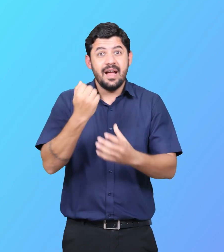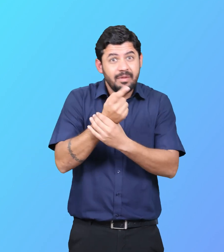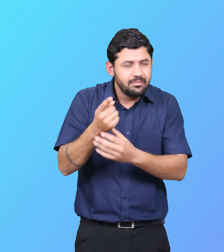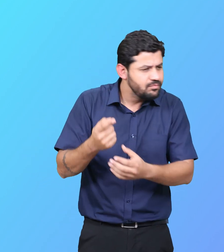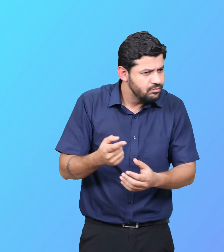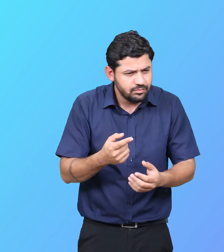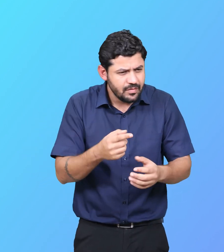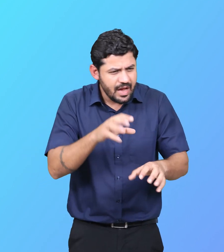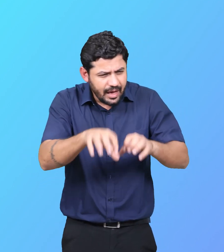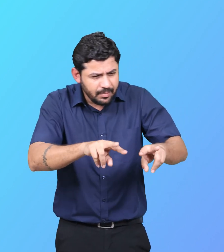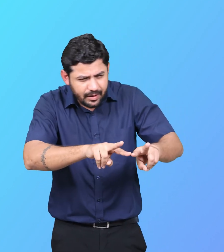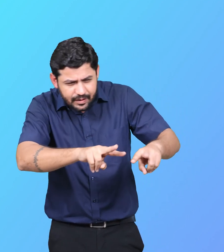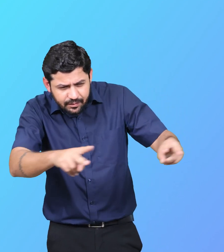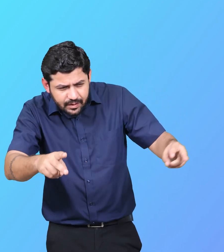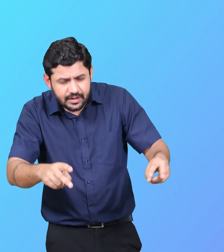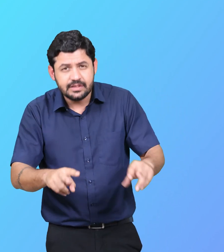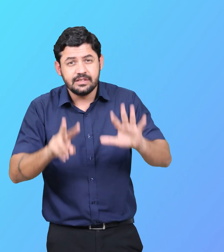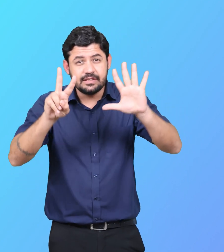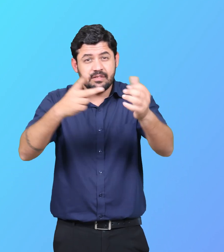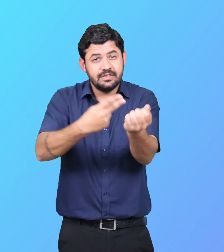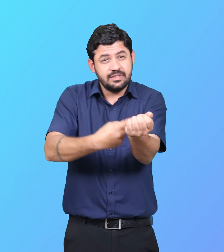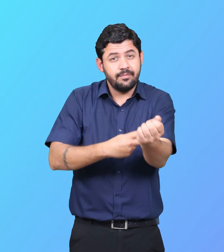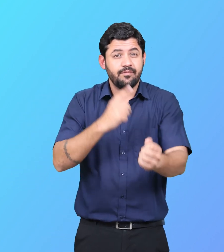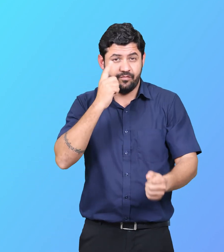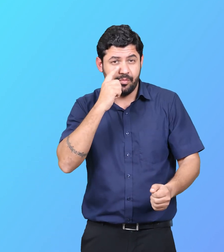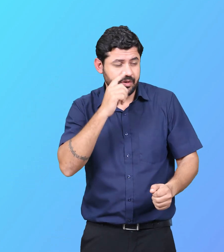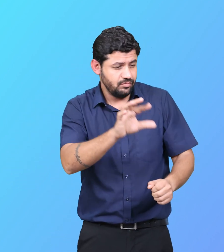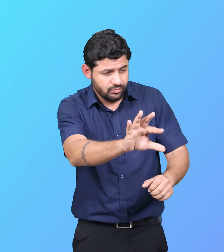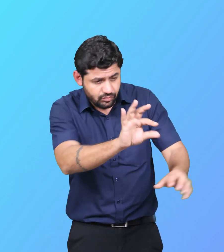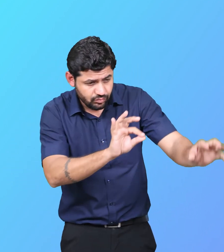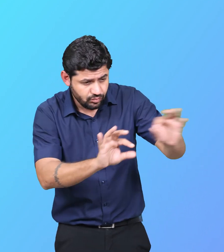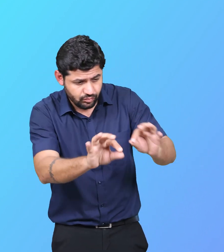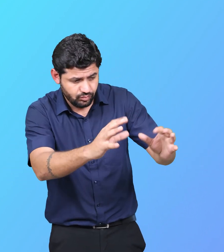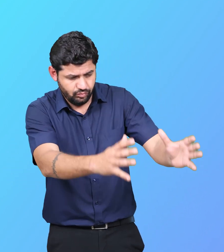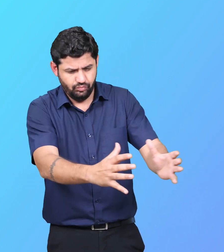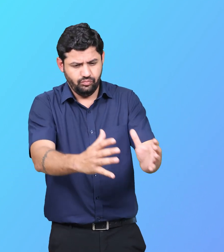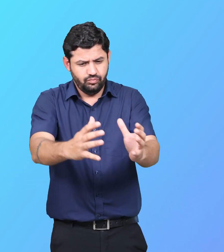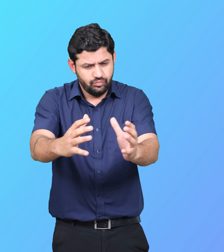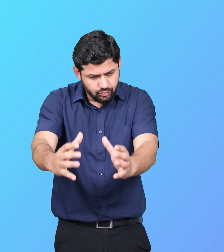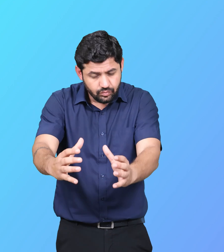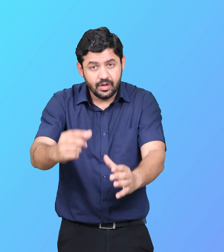Then Abraham chose seven female lambs from his flock and separated them from the other animals.